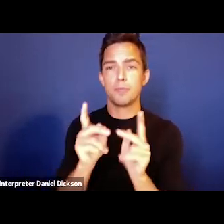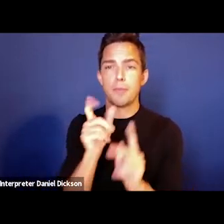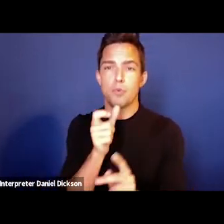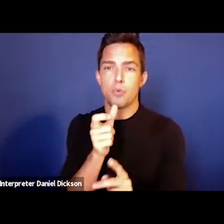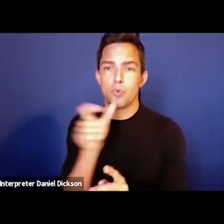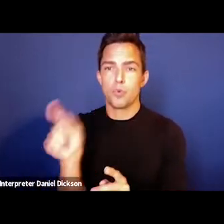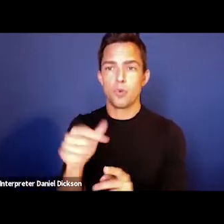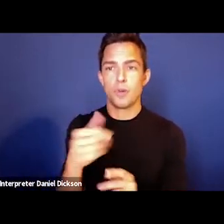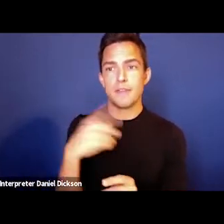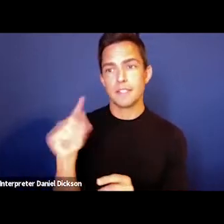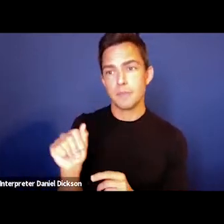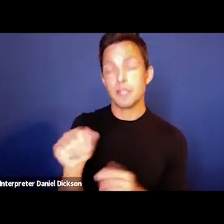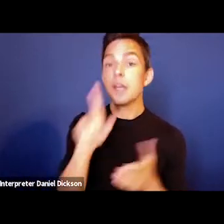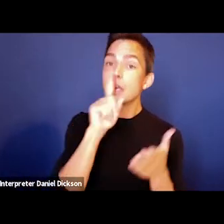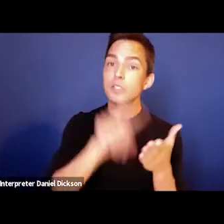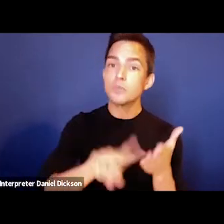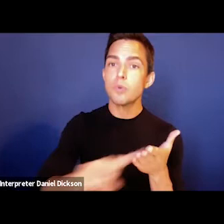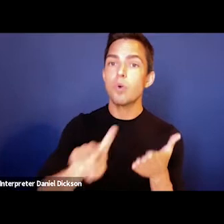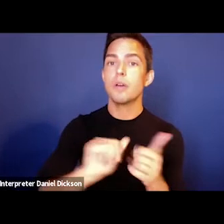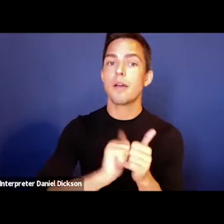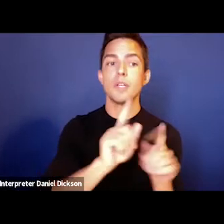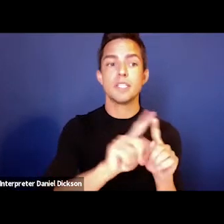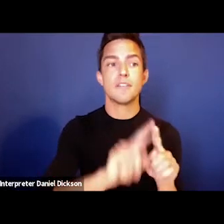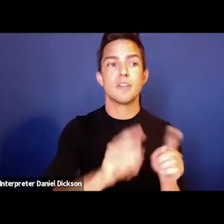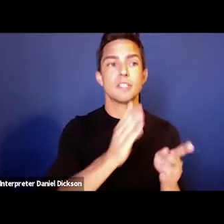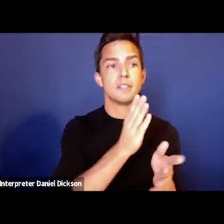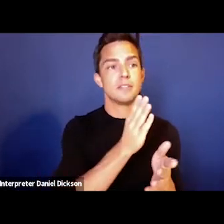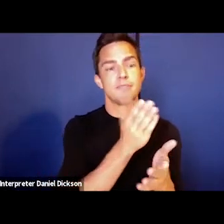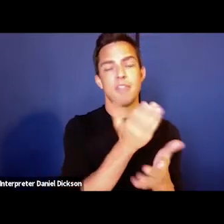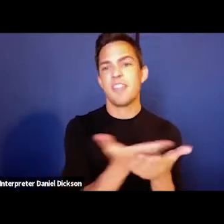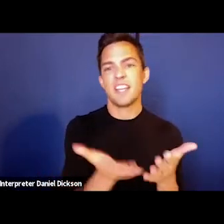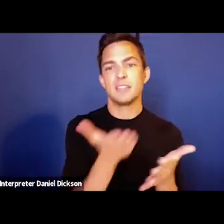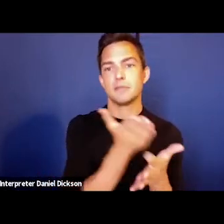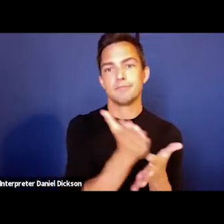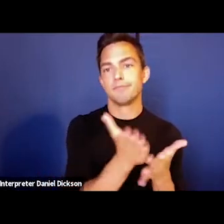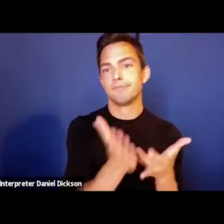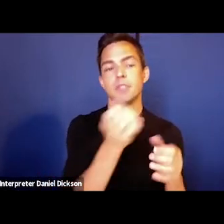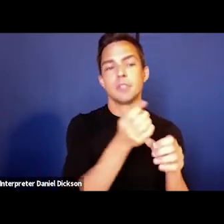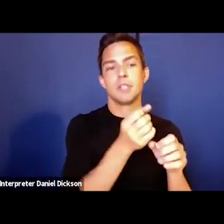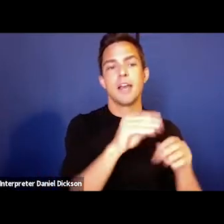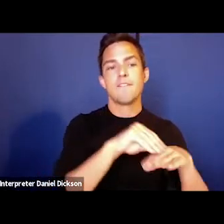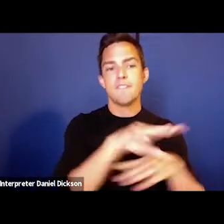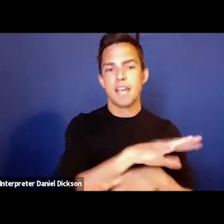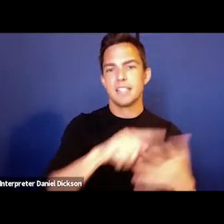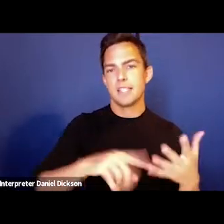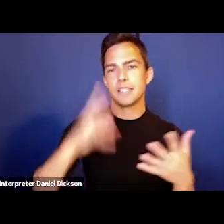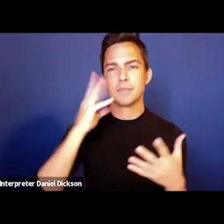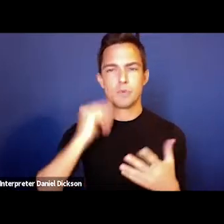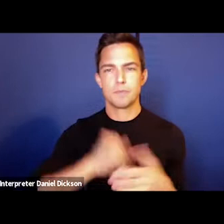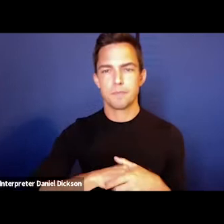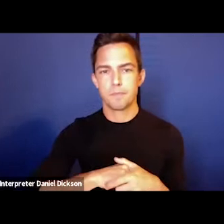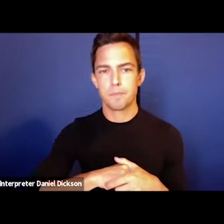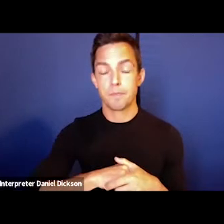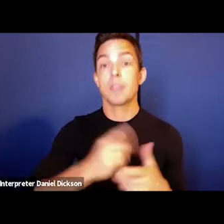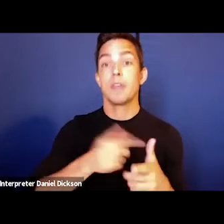and explore how different factors play into these experiences. Then we're going to follow up that